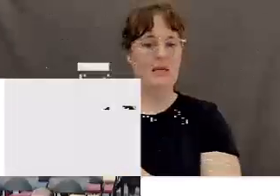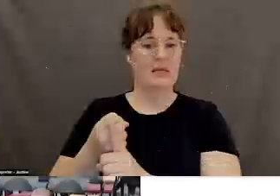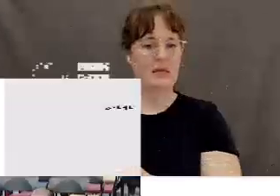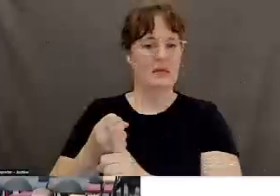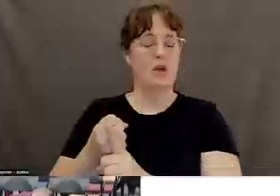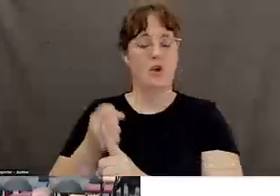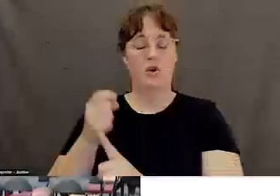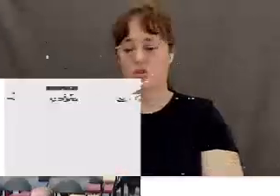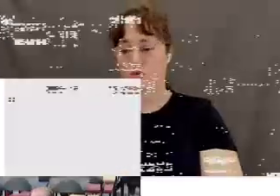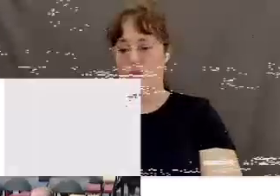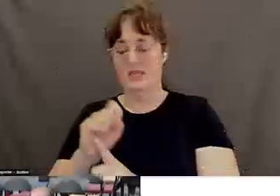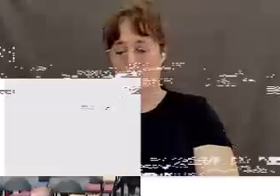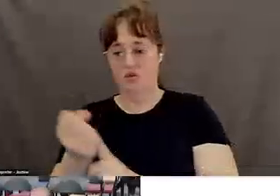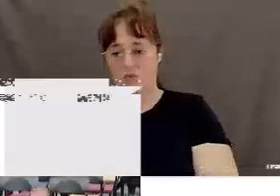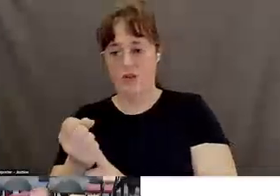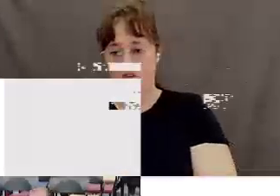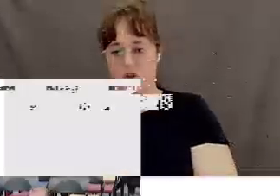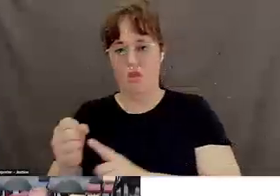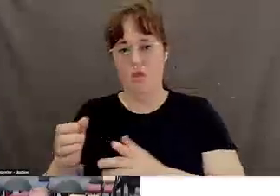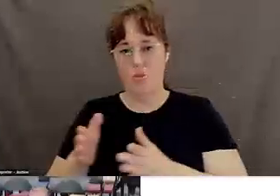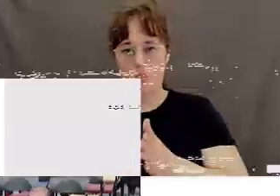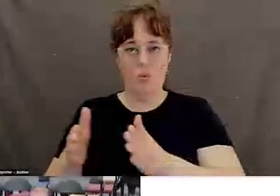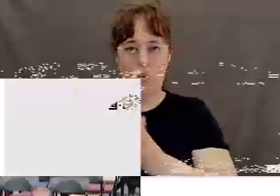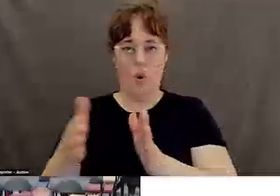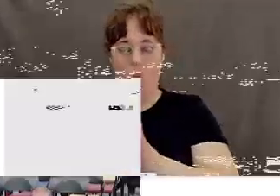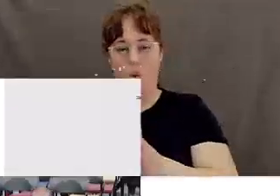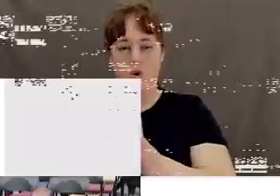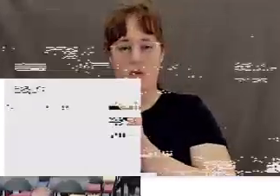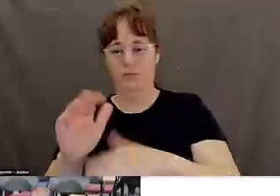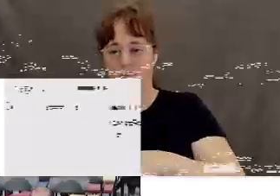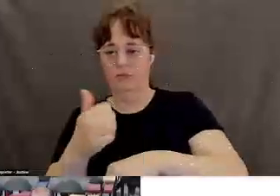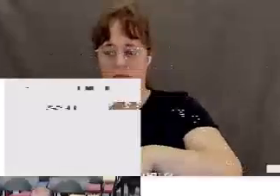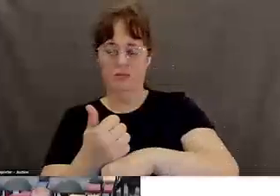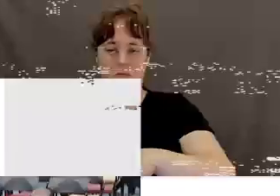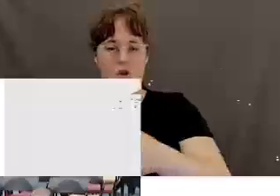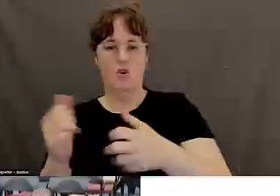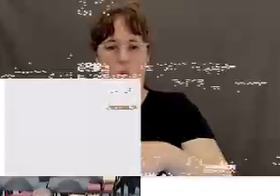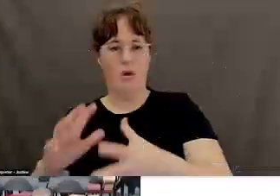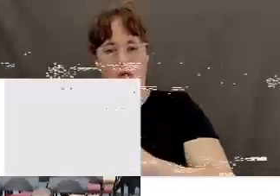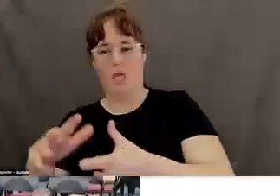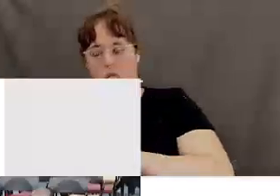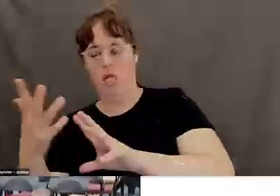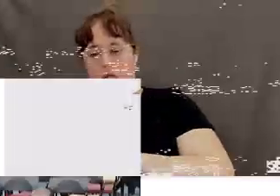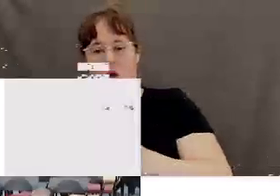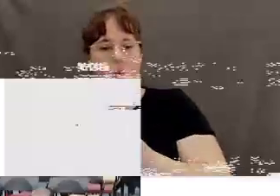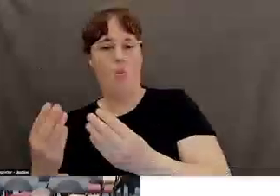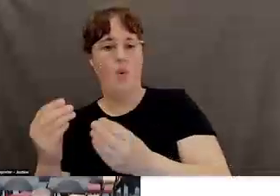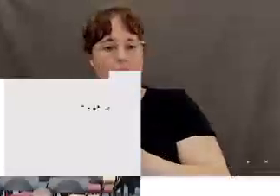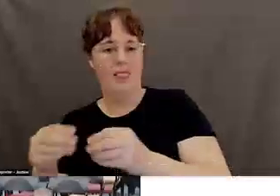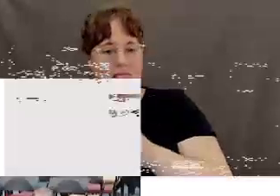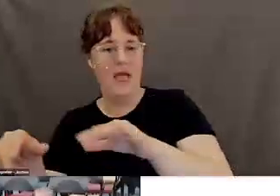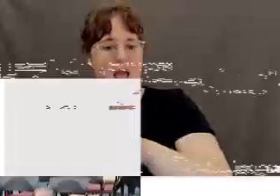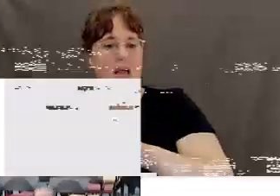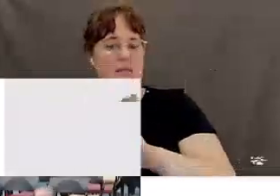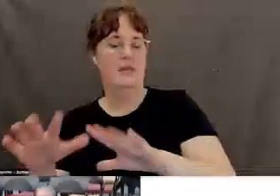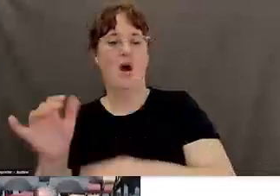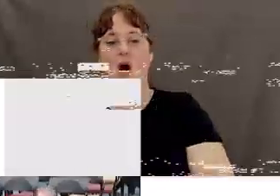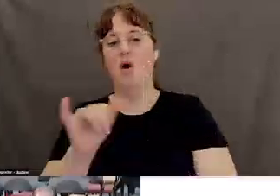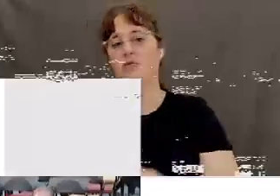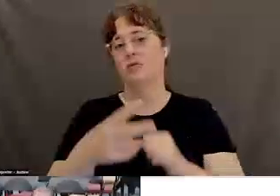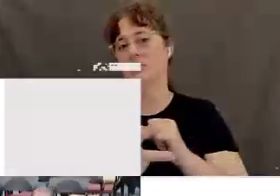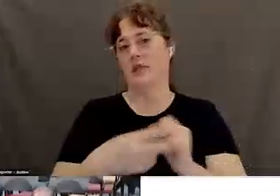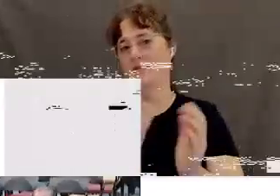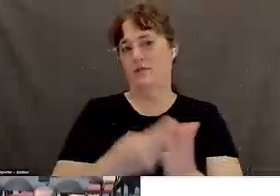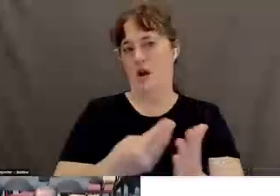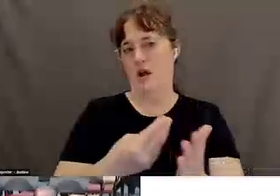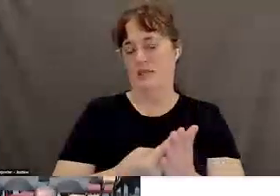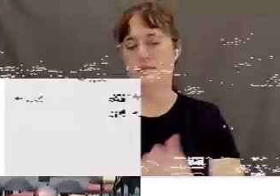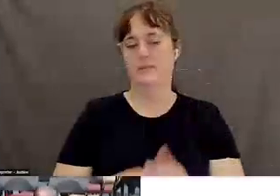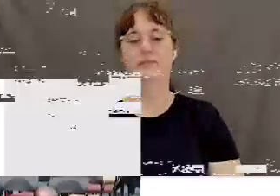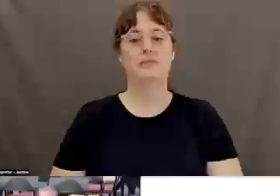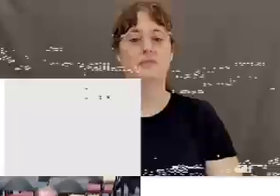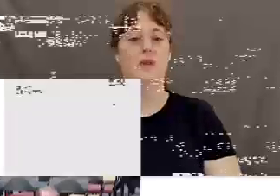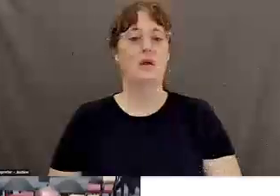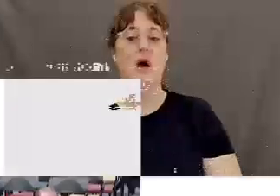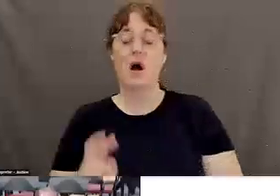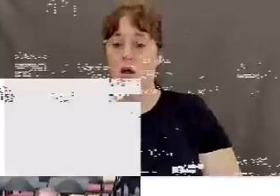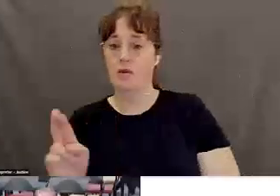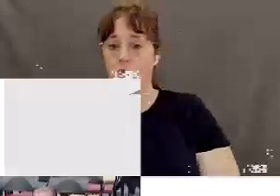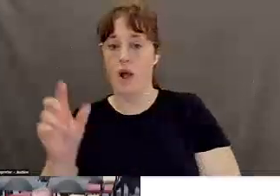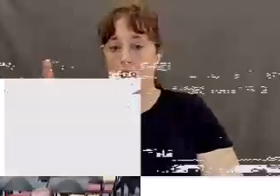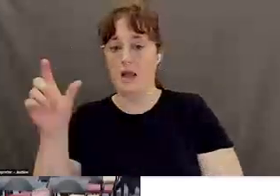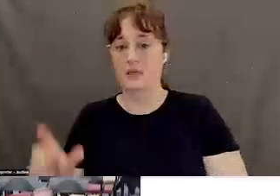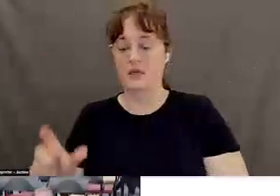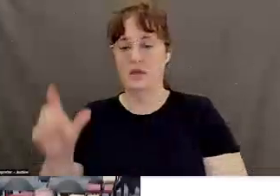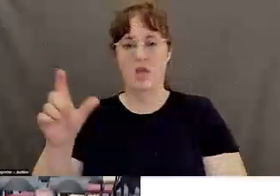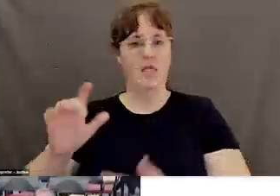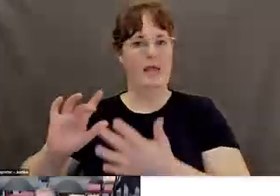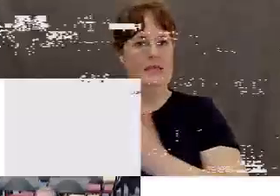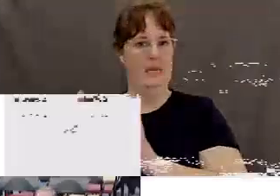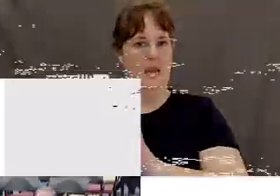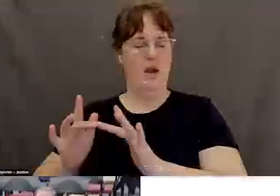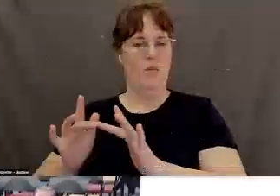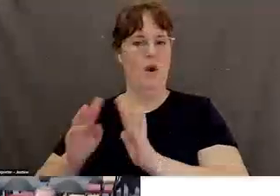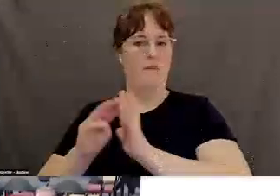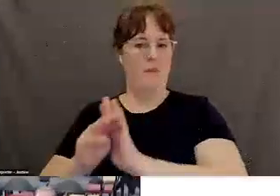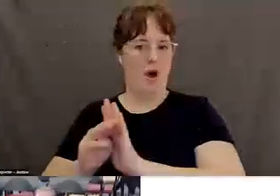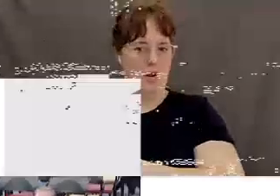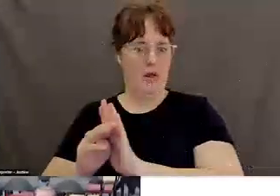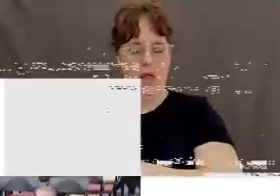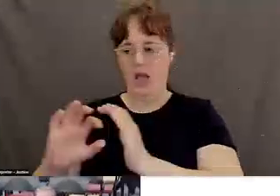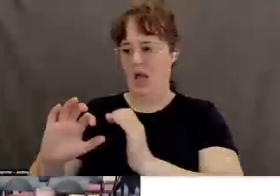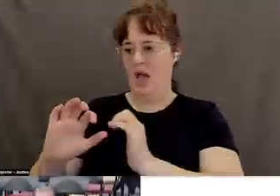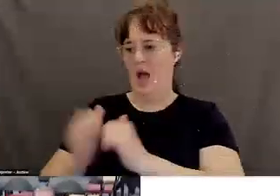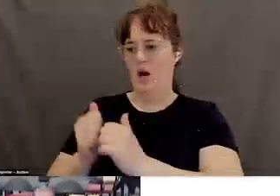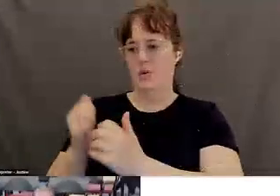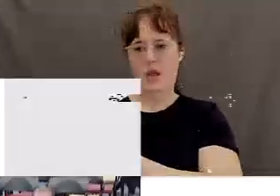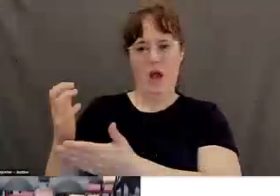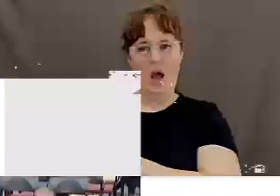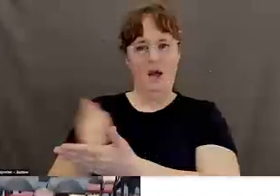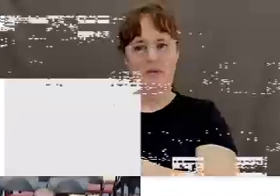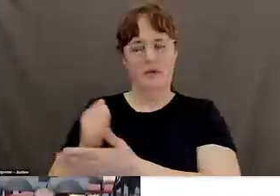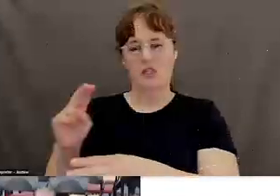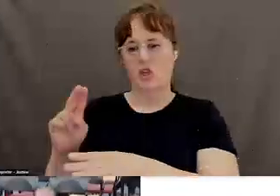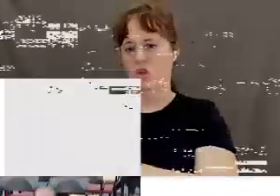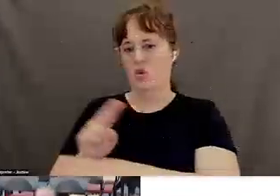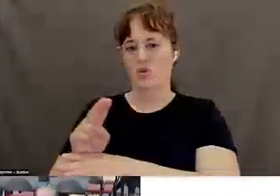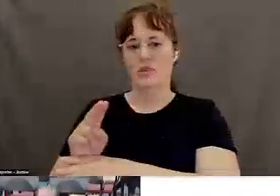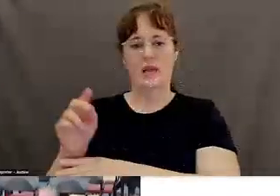Boardroom: the roadway to avoid some wetlands in order to save costs, to save the need for mitigation. So that was a very good success story. The second one, the one on the right, is really this idea of a network model. How can we optimize the use of specialized equipment, assignment of people, assignment of resources.